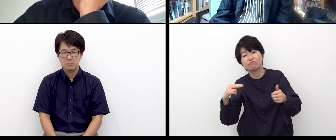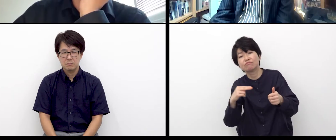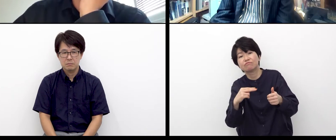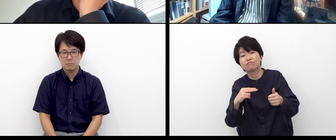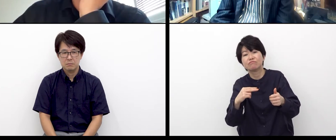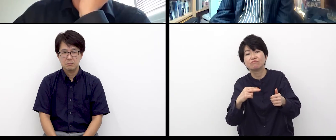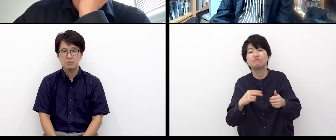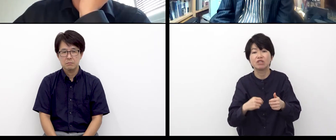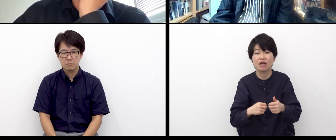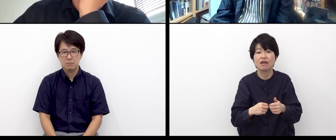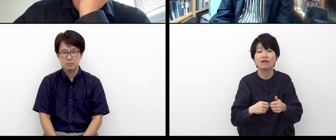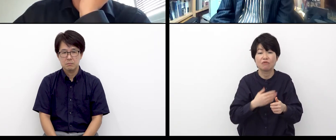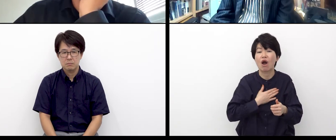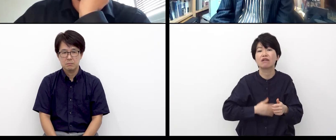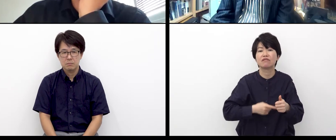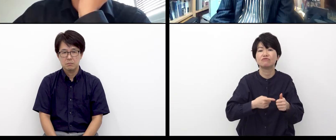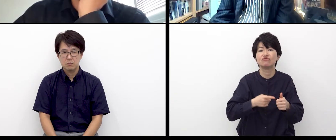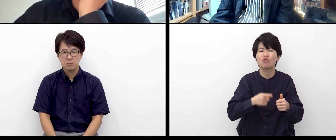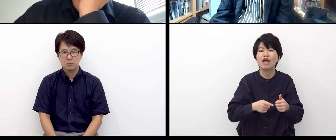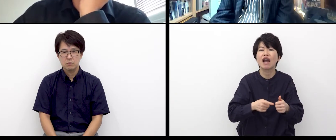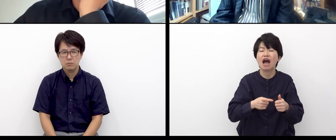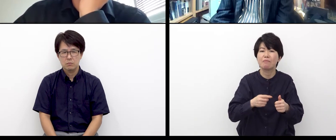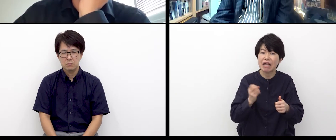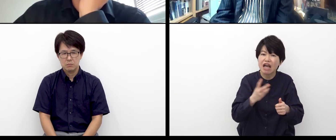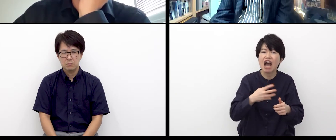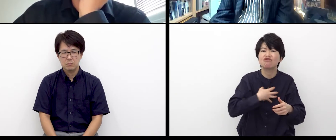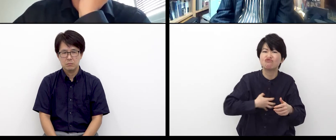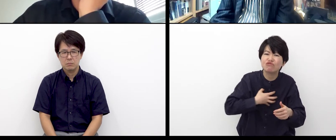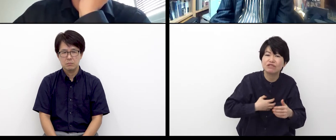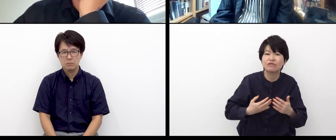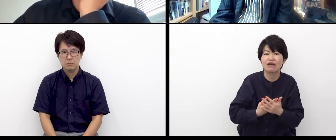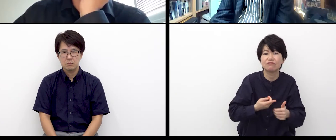That’s the point which they suffer from. In the situation